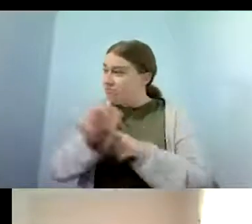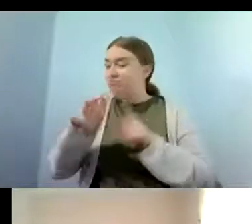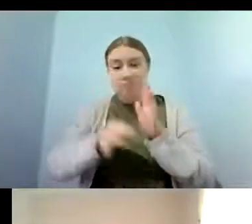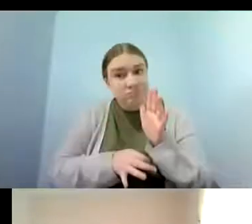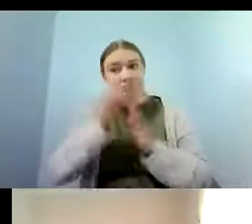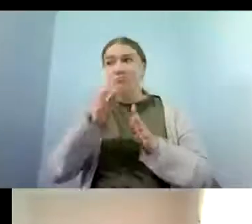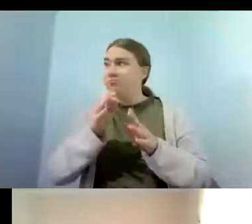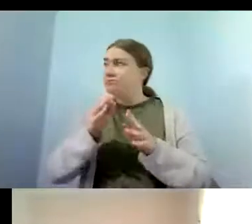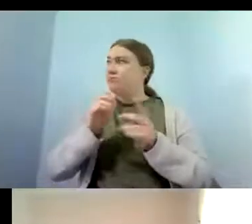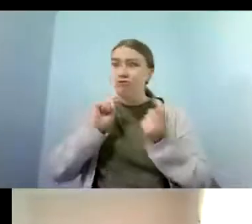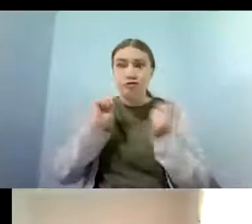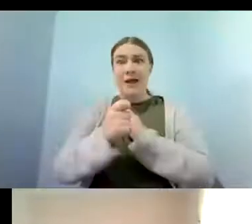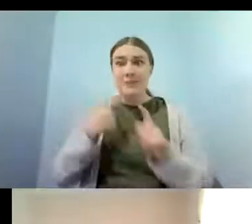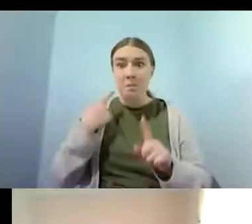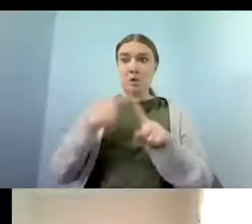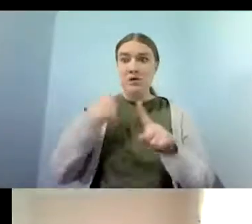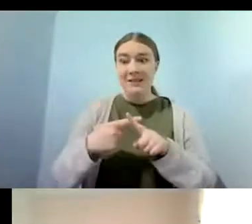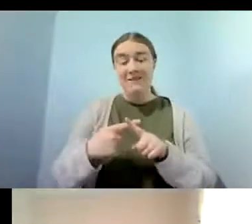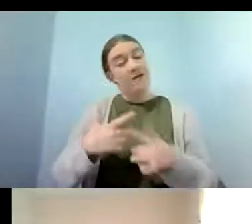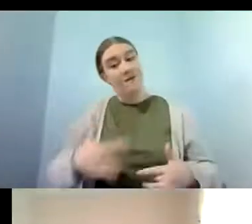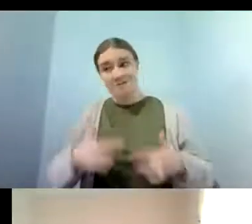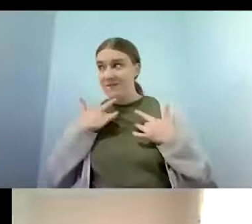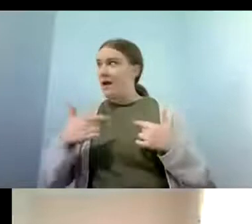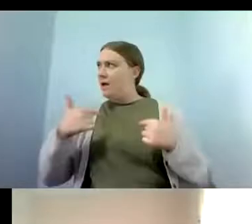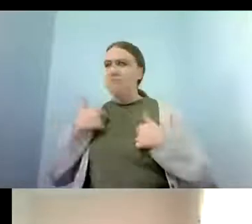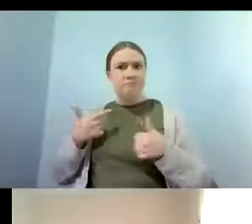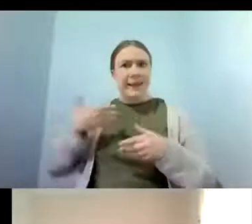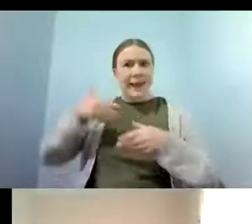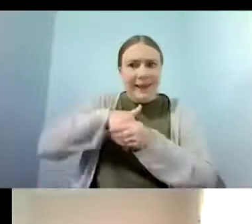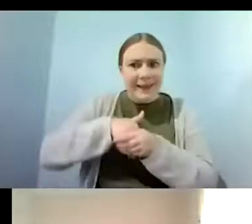and it can help people to feel like they're giving something back which is really important for uh